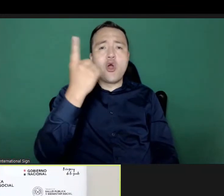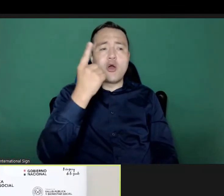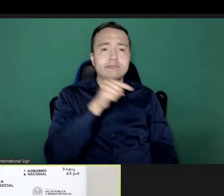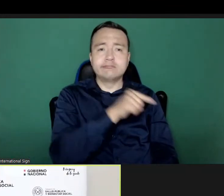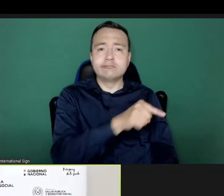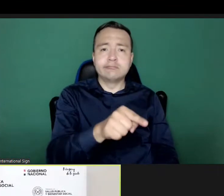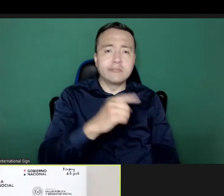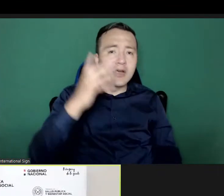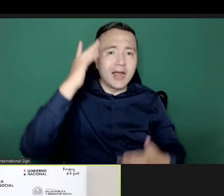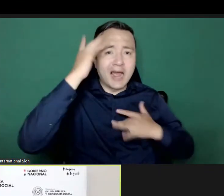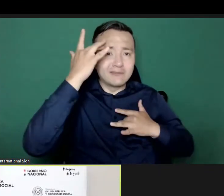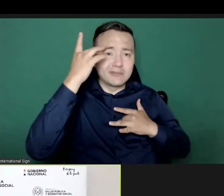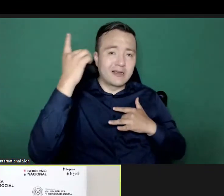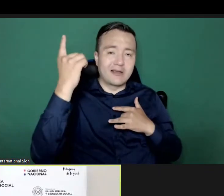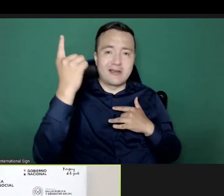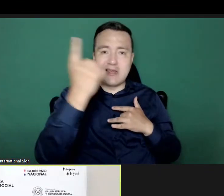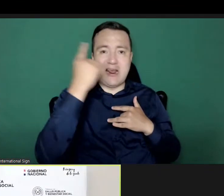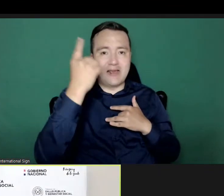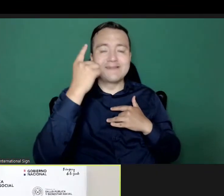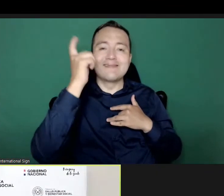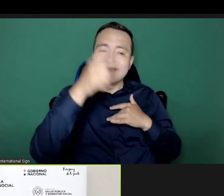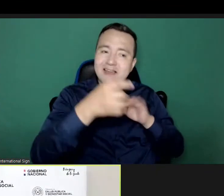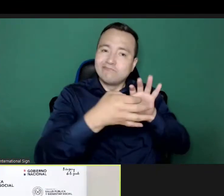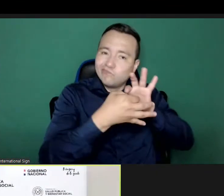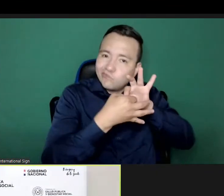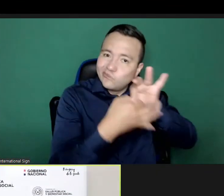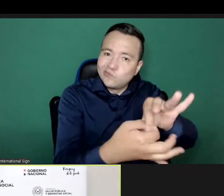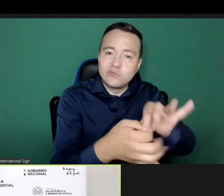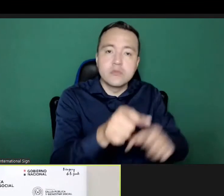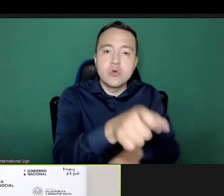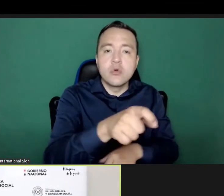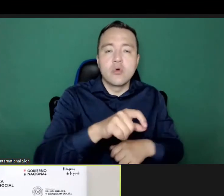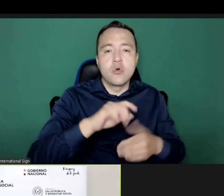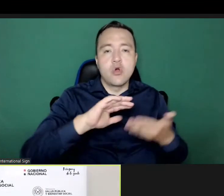chronic diseases in general without the work and the empowerment of the community